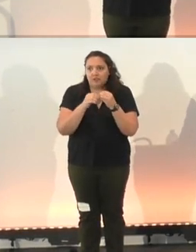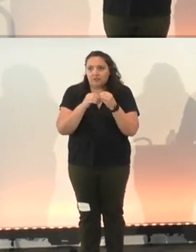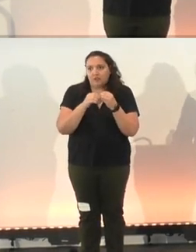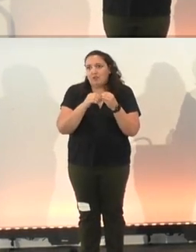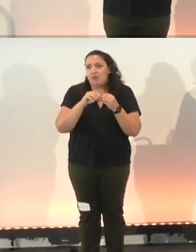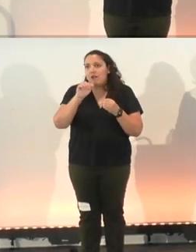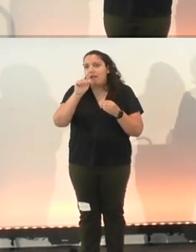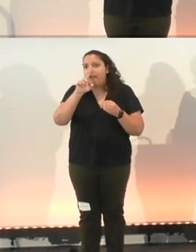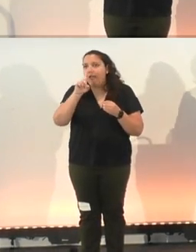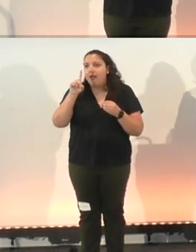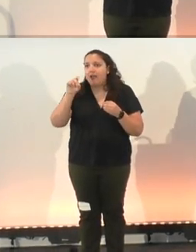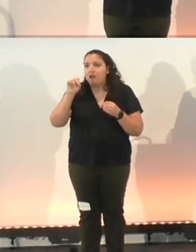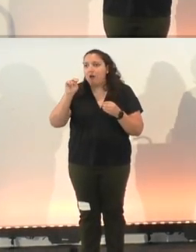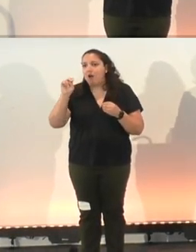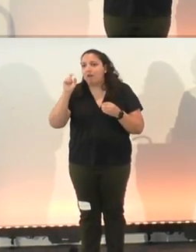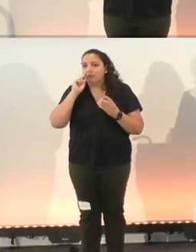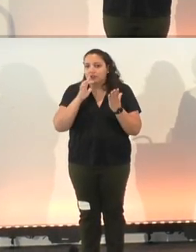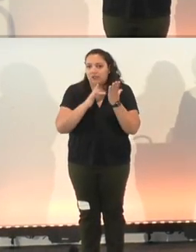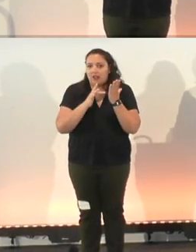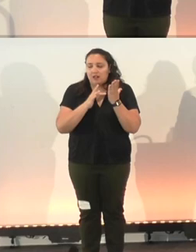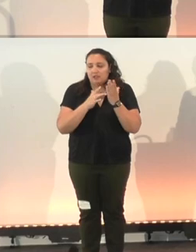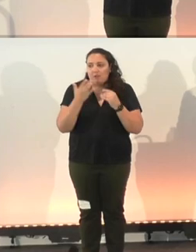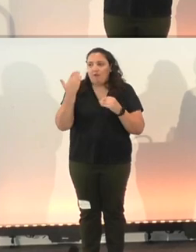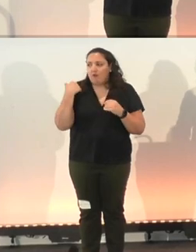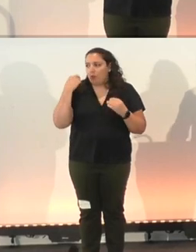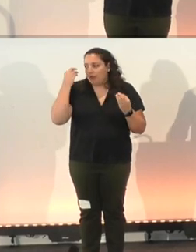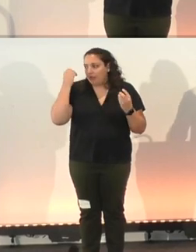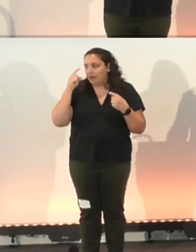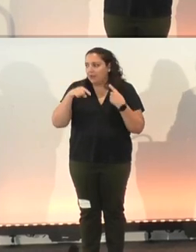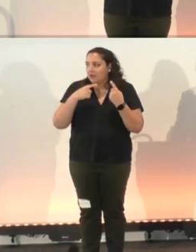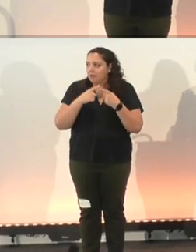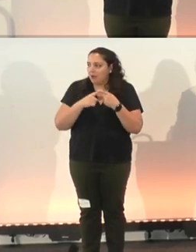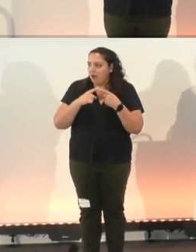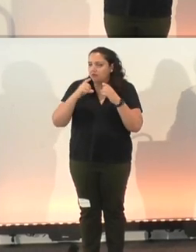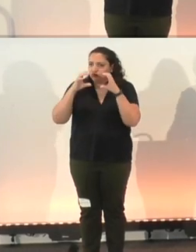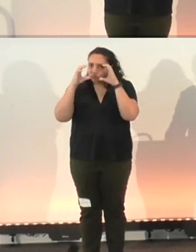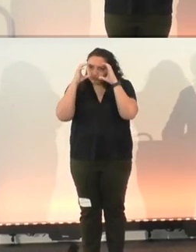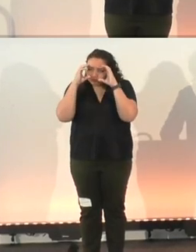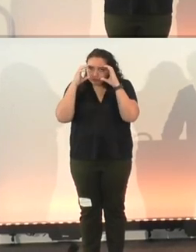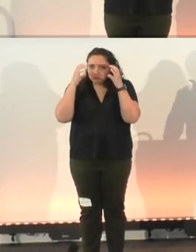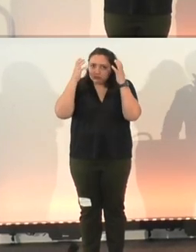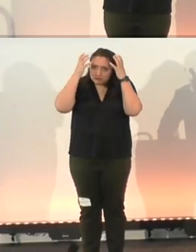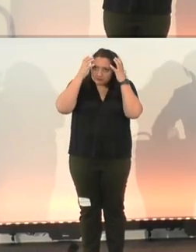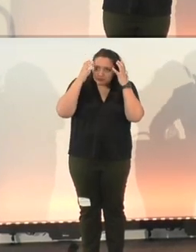so currently we were thinking just initial basic headsets, maybe basic haptic feedback